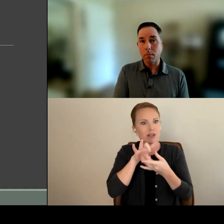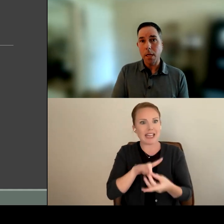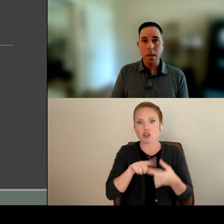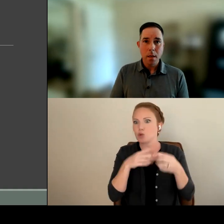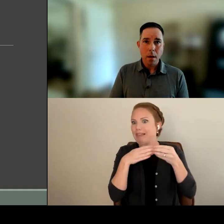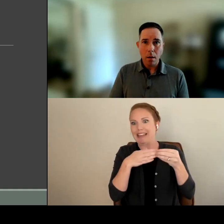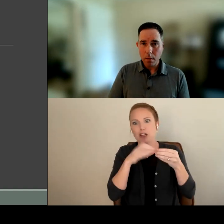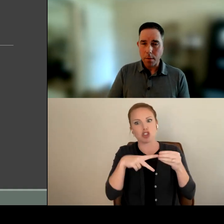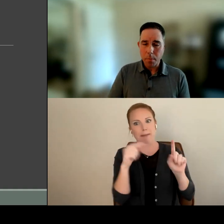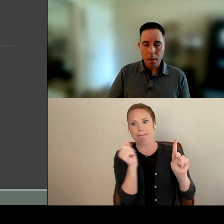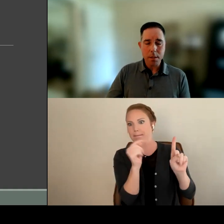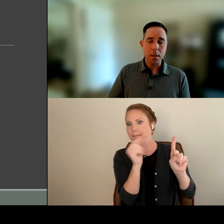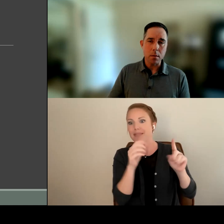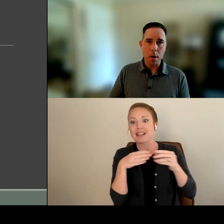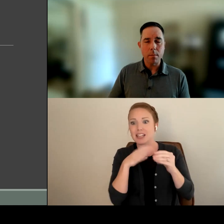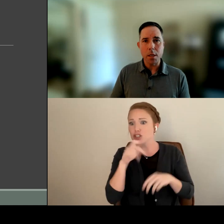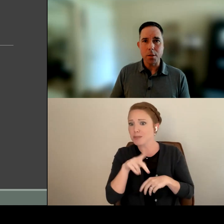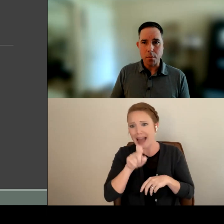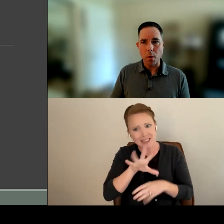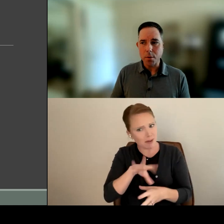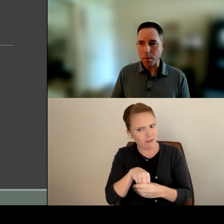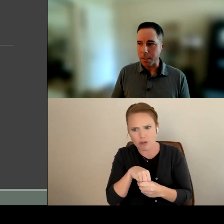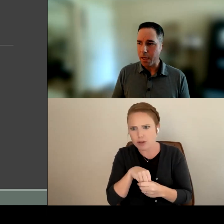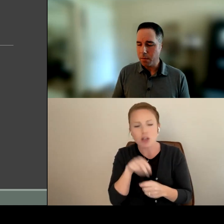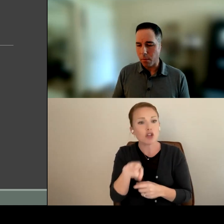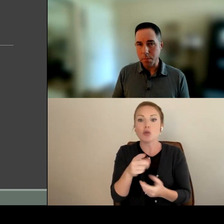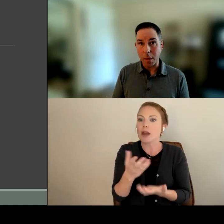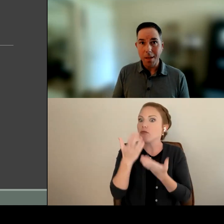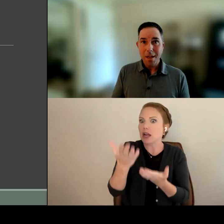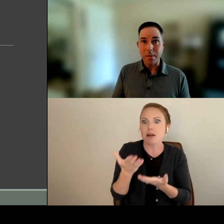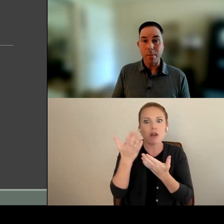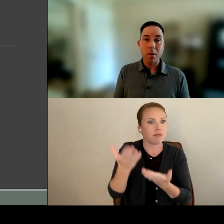You can make all of the policy recommendations you want to as a task force, but if you make